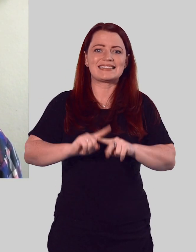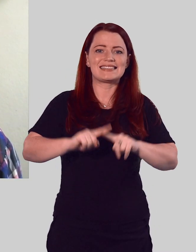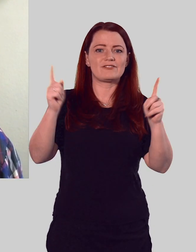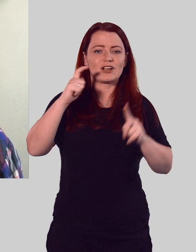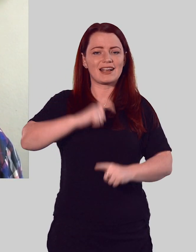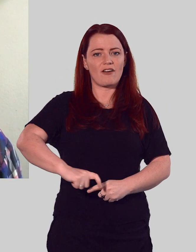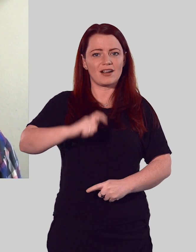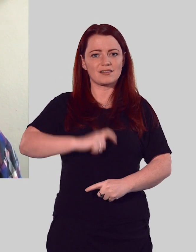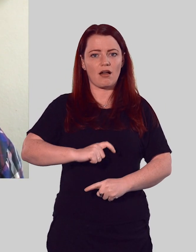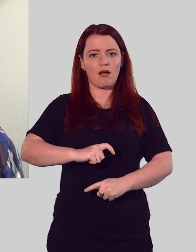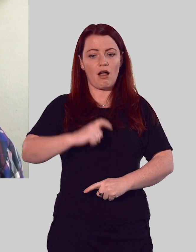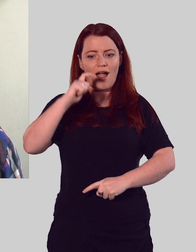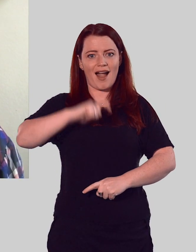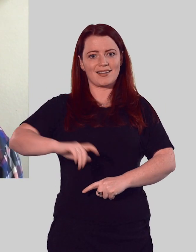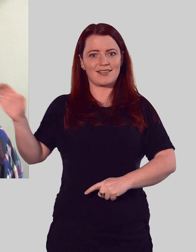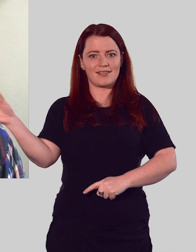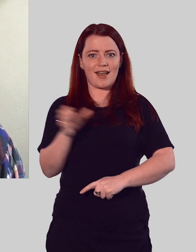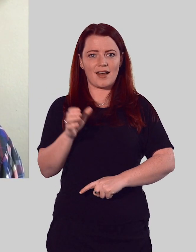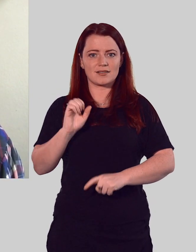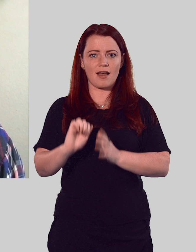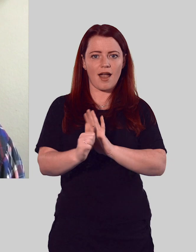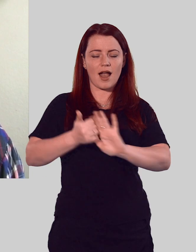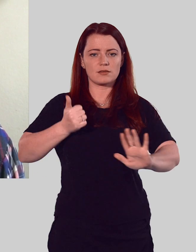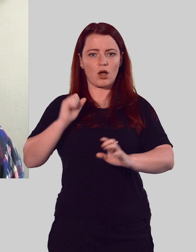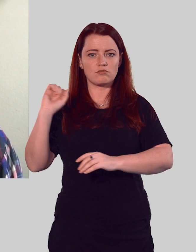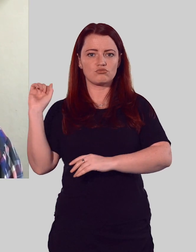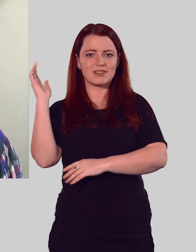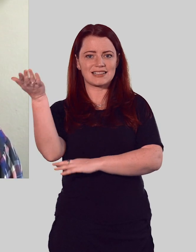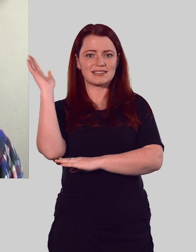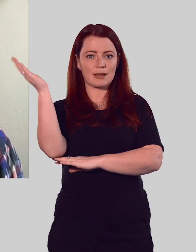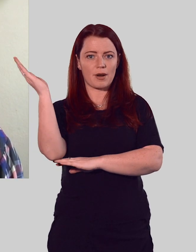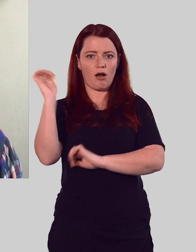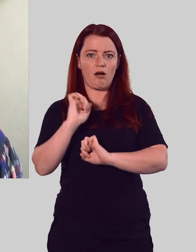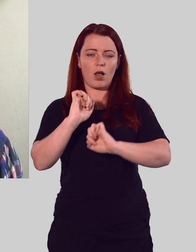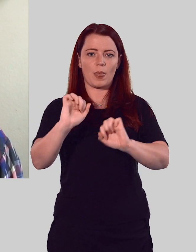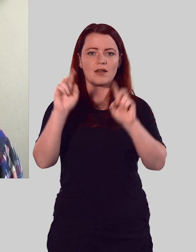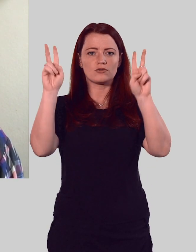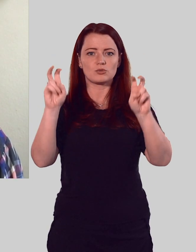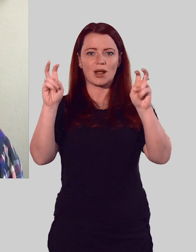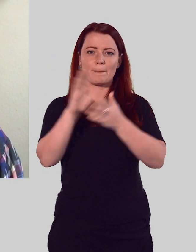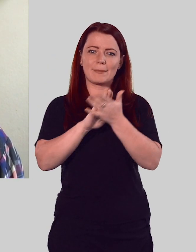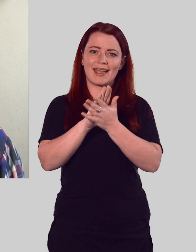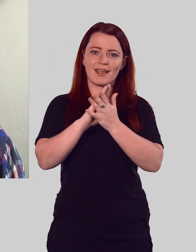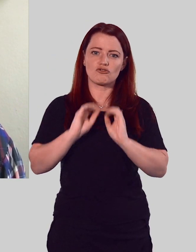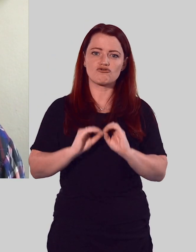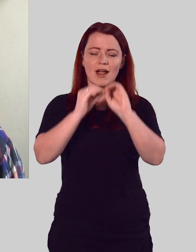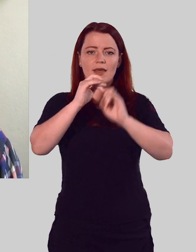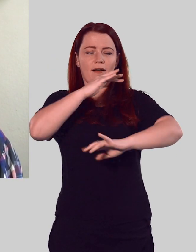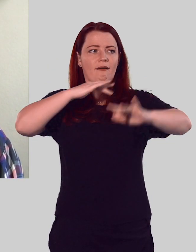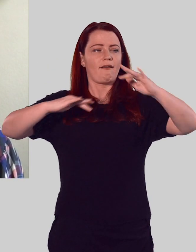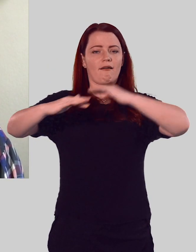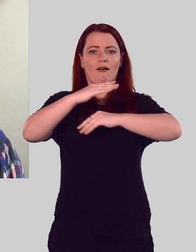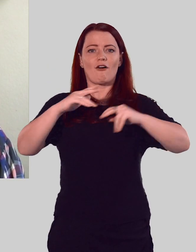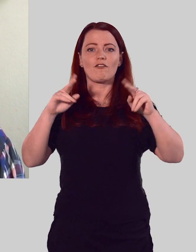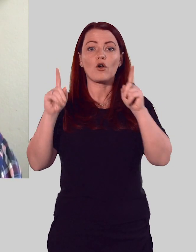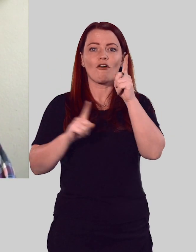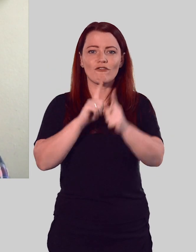presenting a seminar on their specialist subject. So helping create the atmosphere of a conference. But these also gave opportunities for